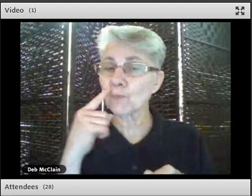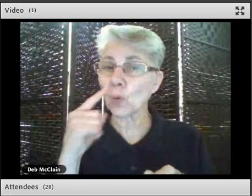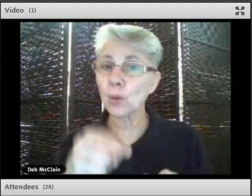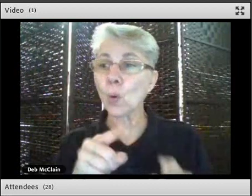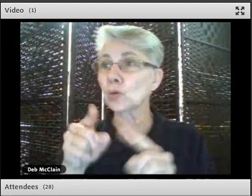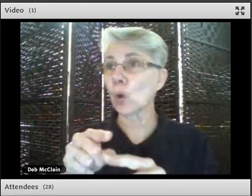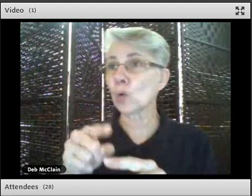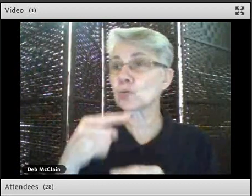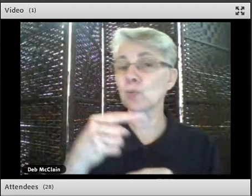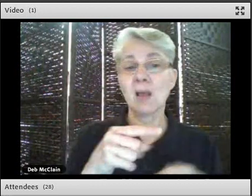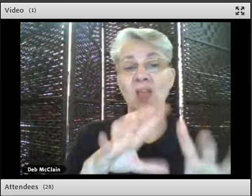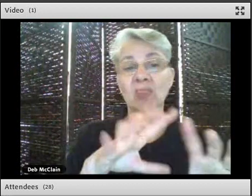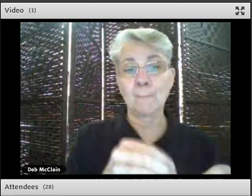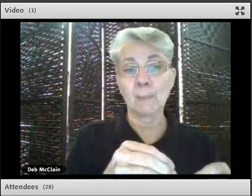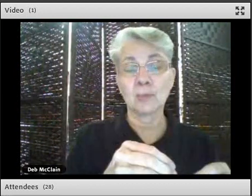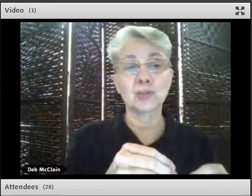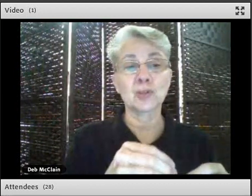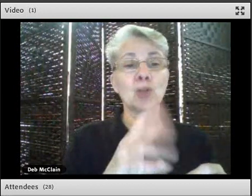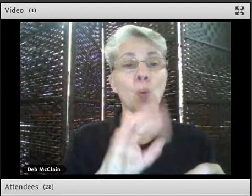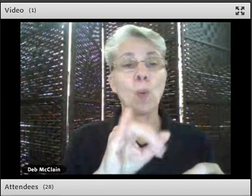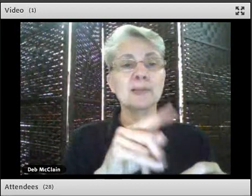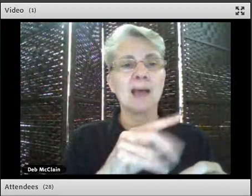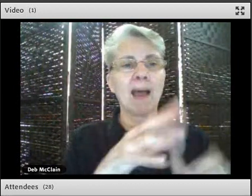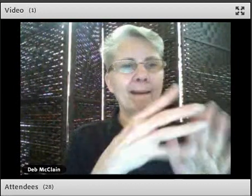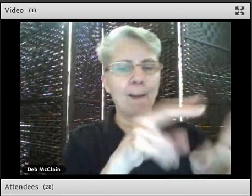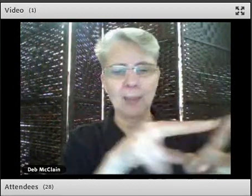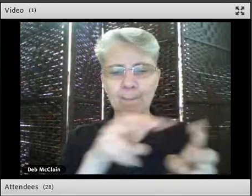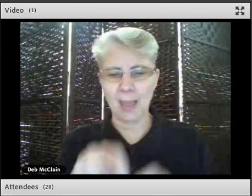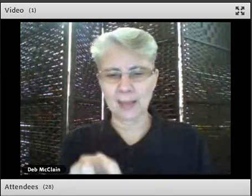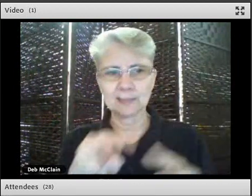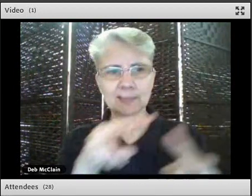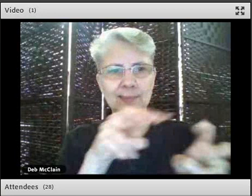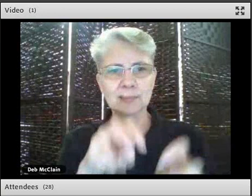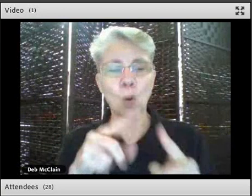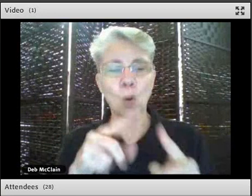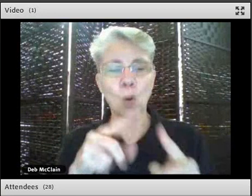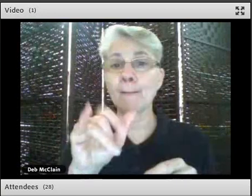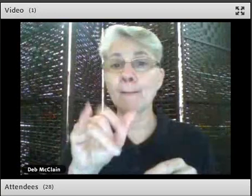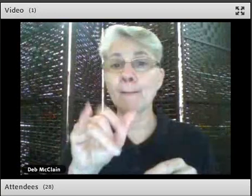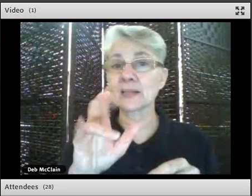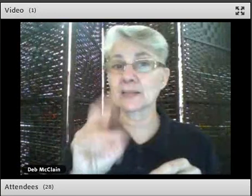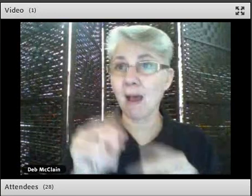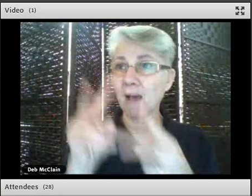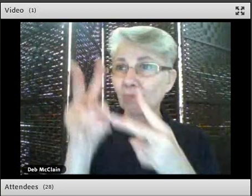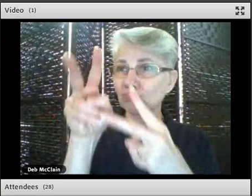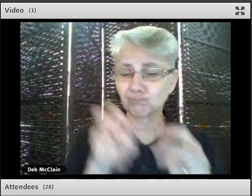and just remove the superlatives from the information that you find